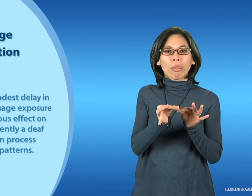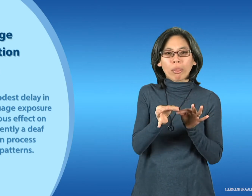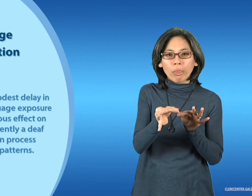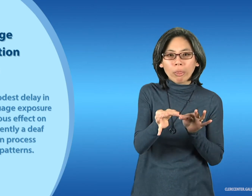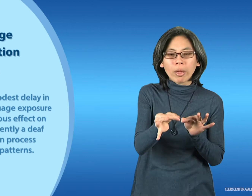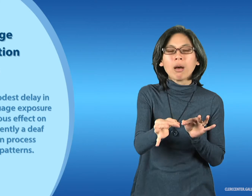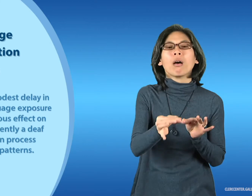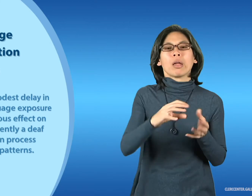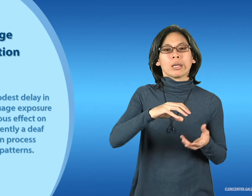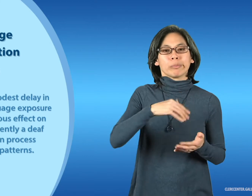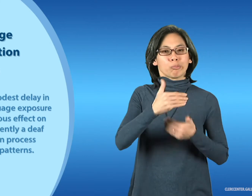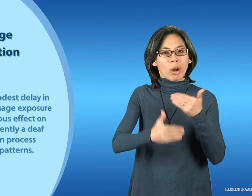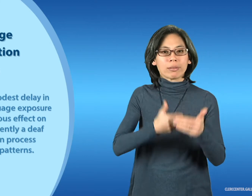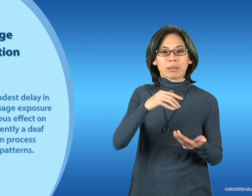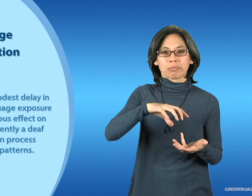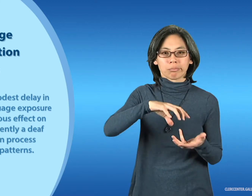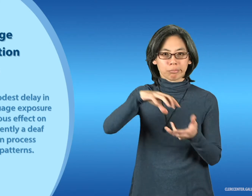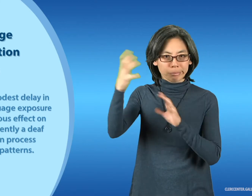or it's delayed.